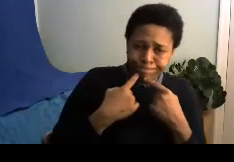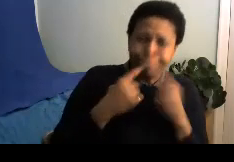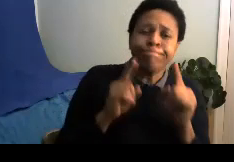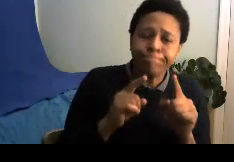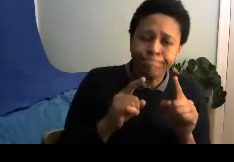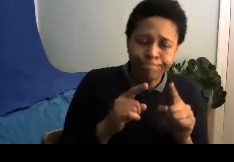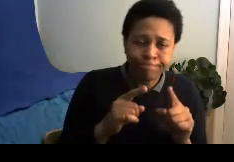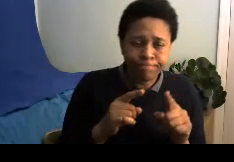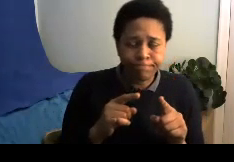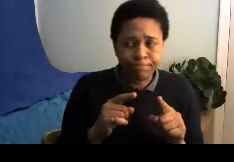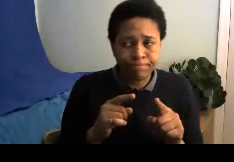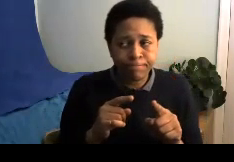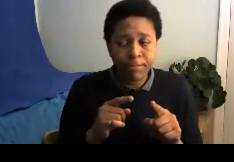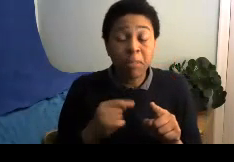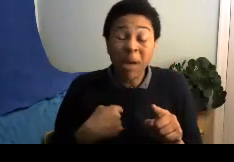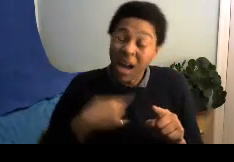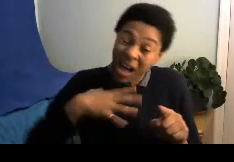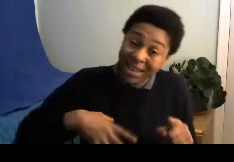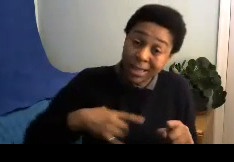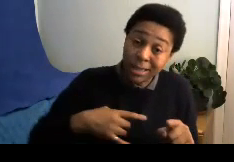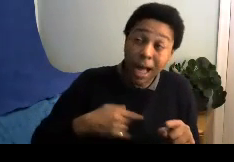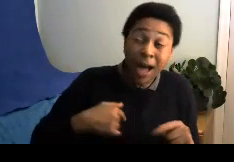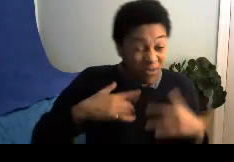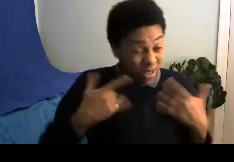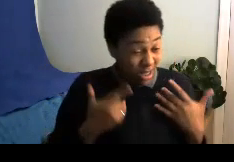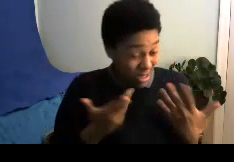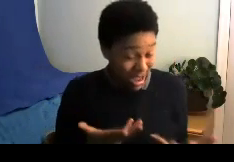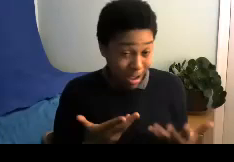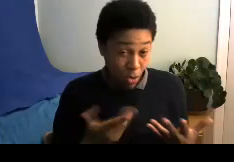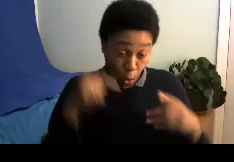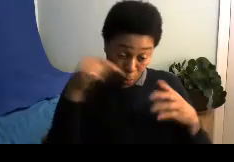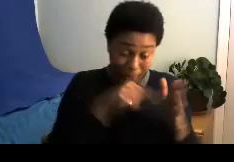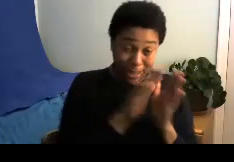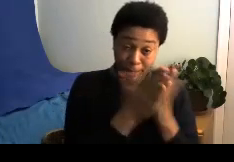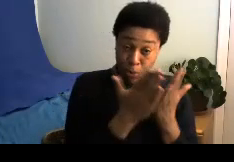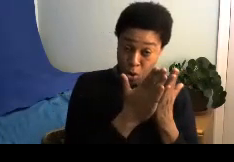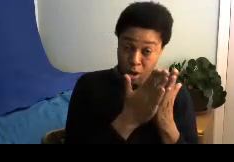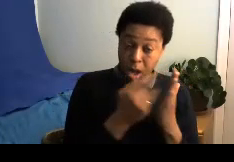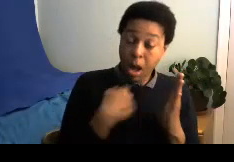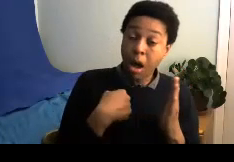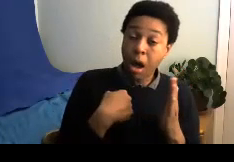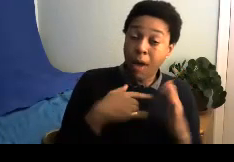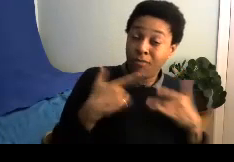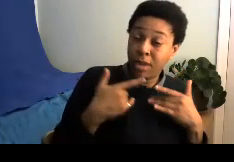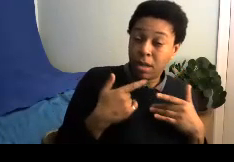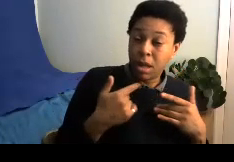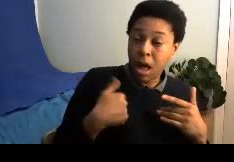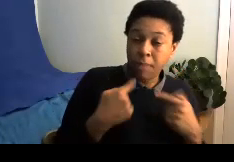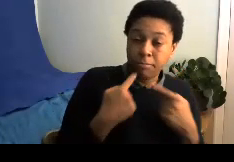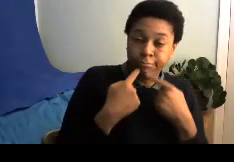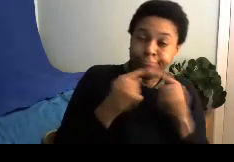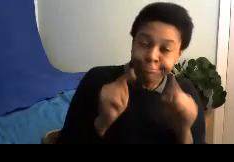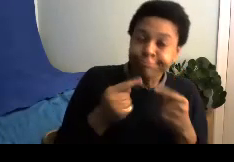like I'm coming out again. You know, especially when you're talking about sex work, and stuff like that, as well. Um,